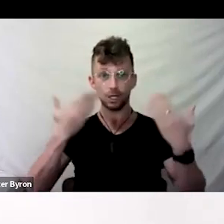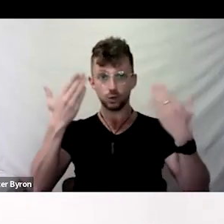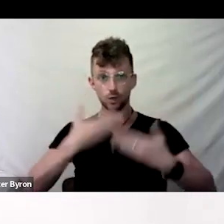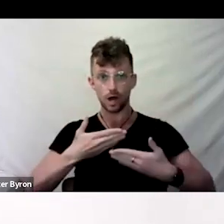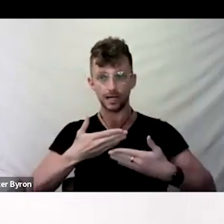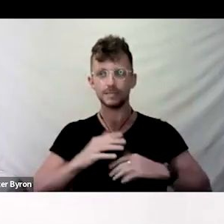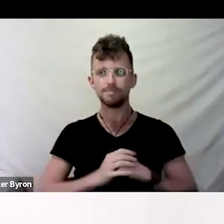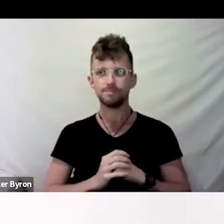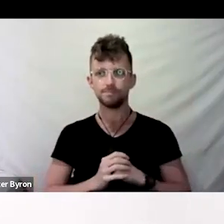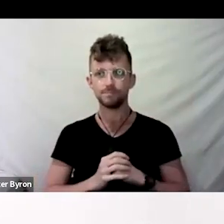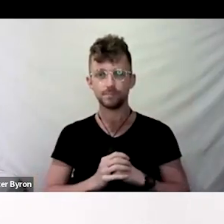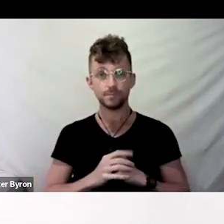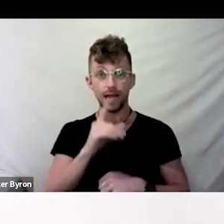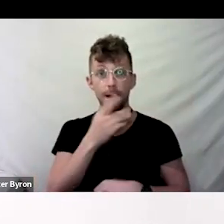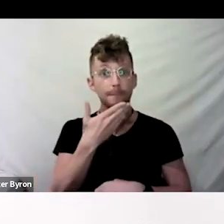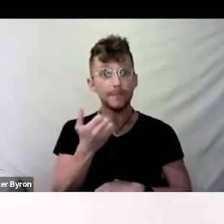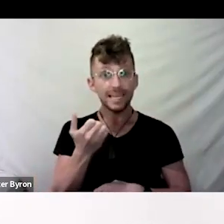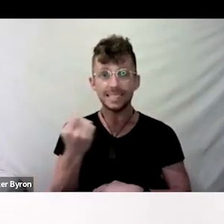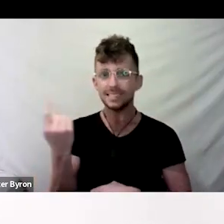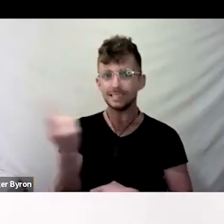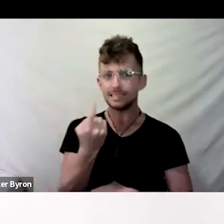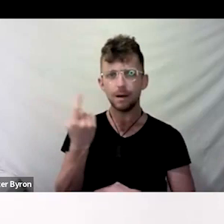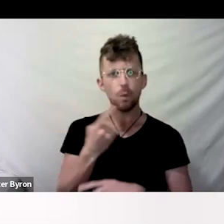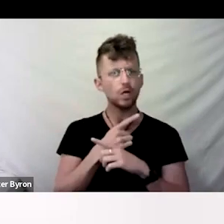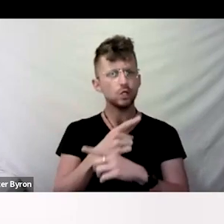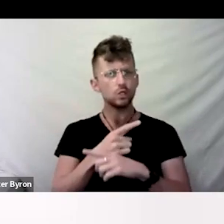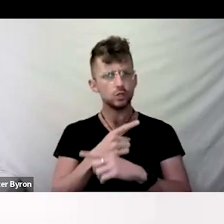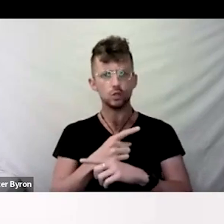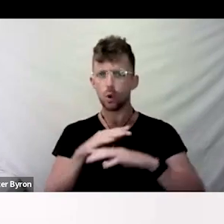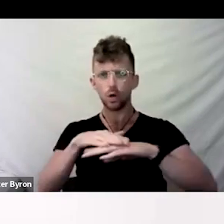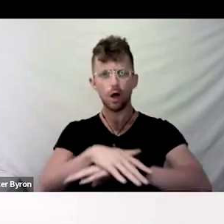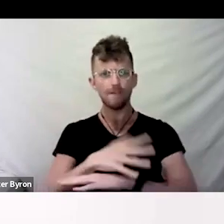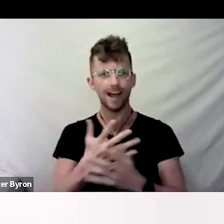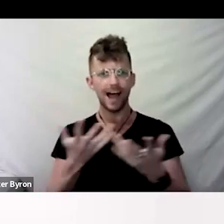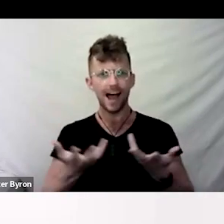So can somebody talk a little bit more about how the guidelines were developed?